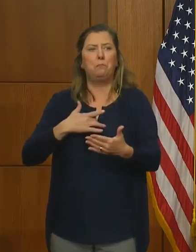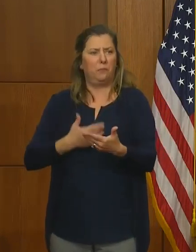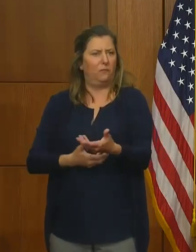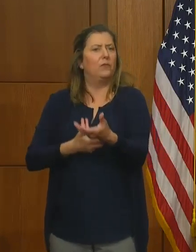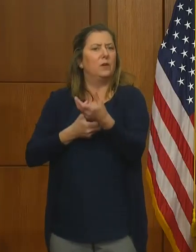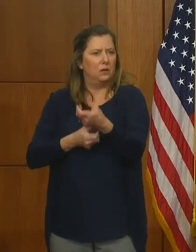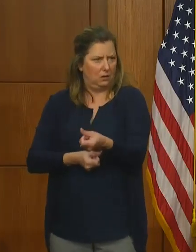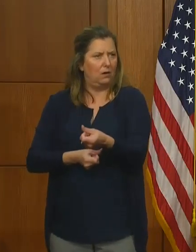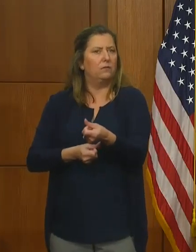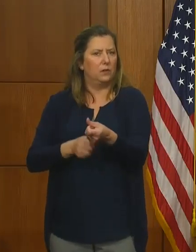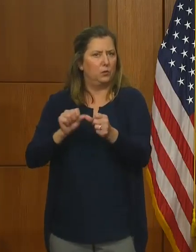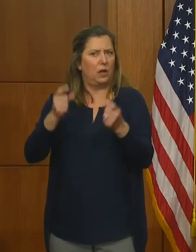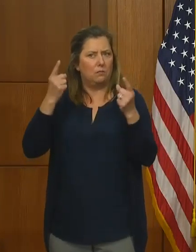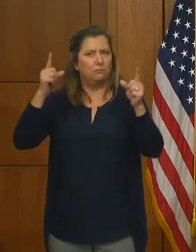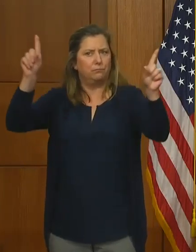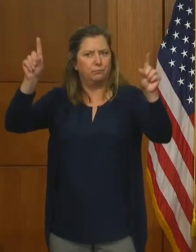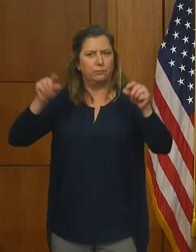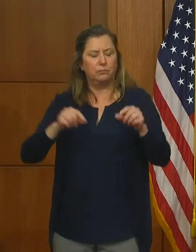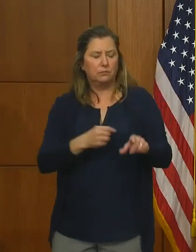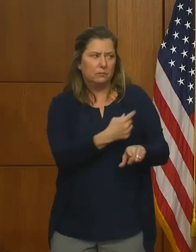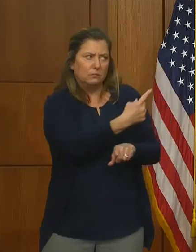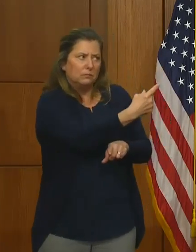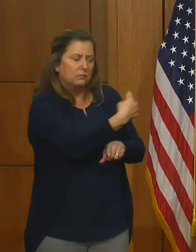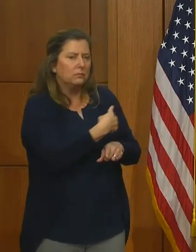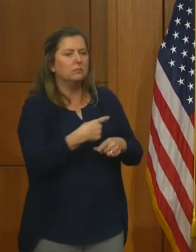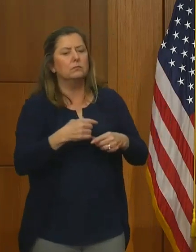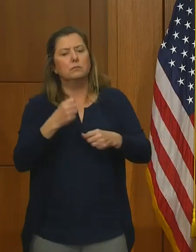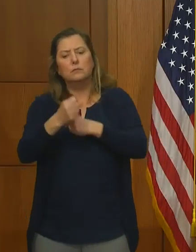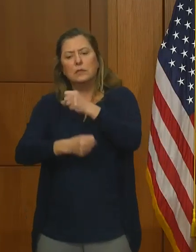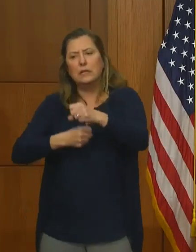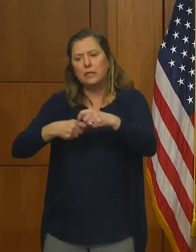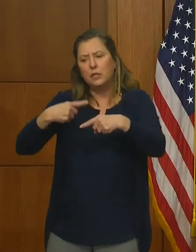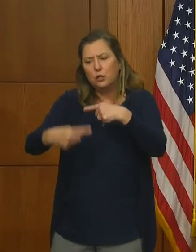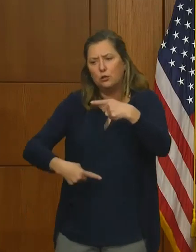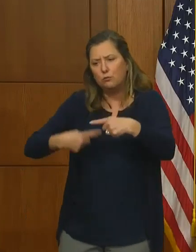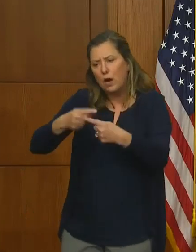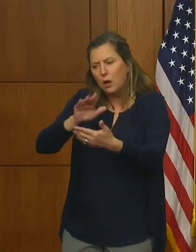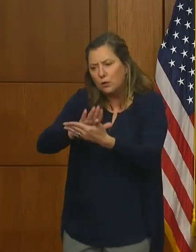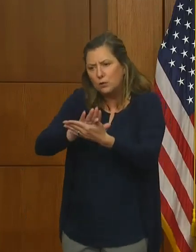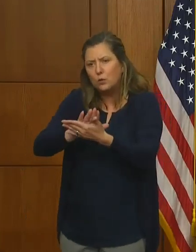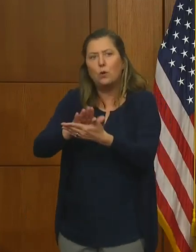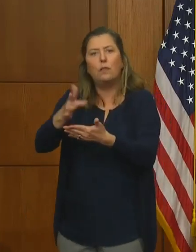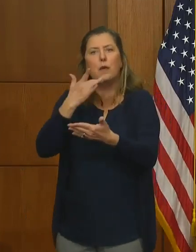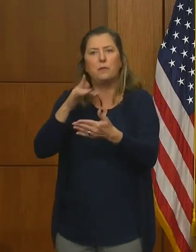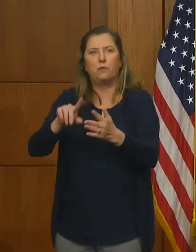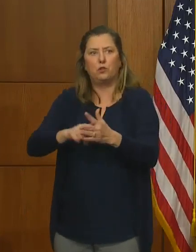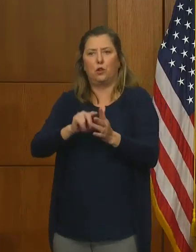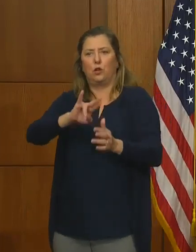QUESTION WAS WE HAVE OUR CHILDREN BACK INTO. SO AND LATE